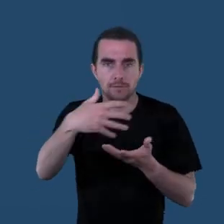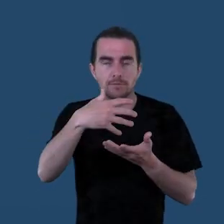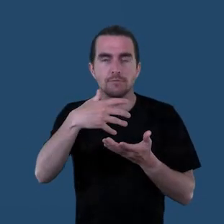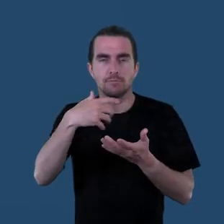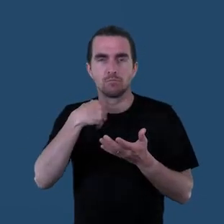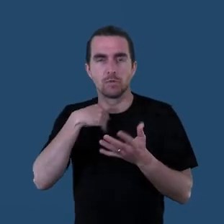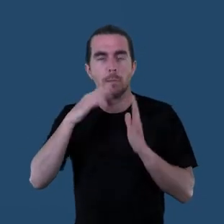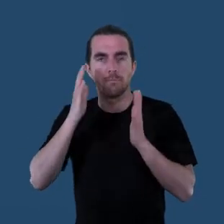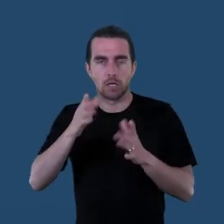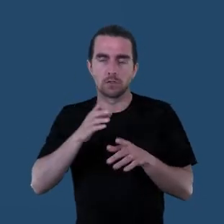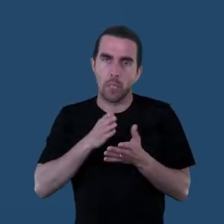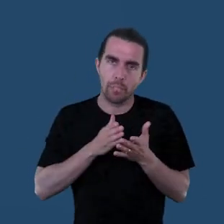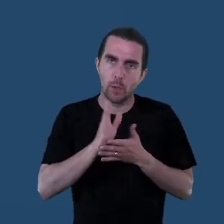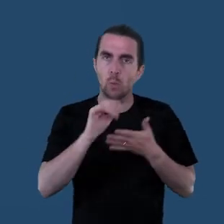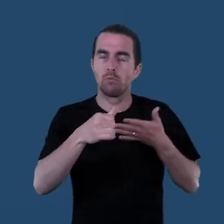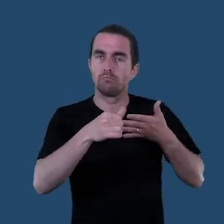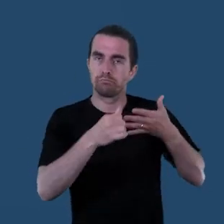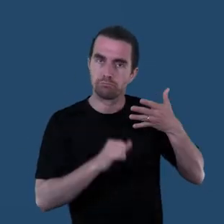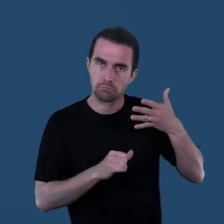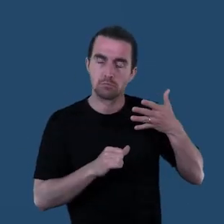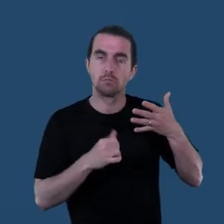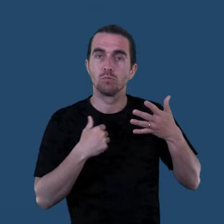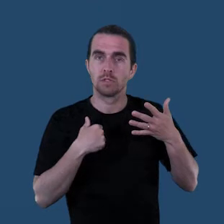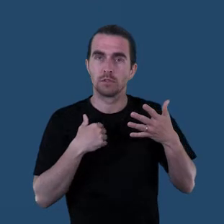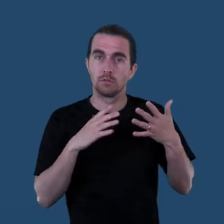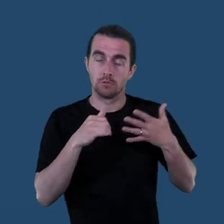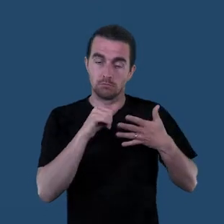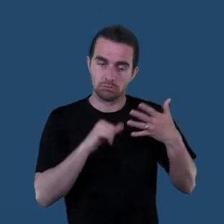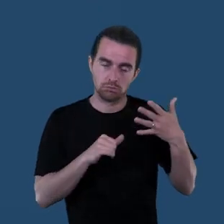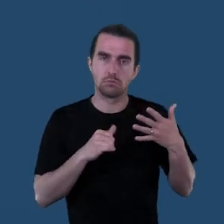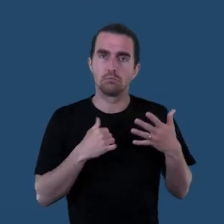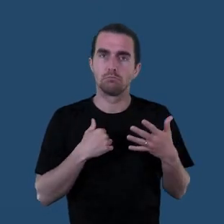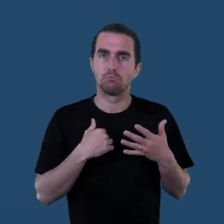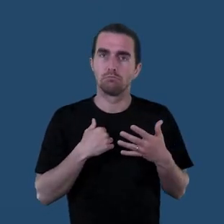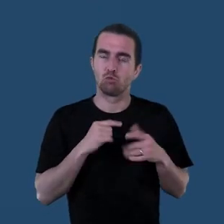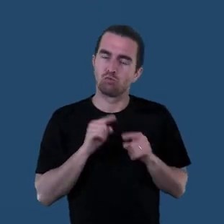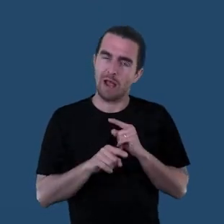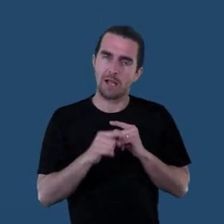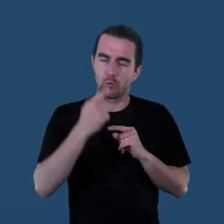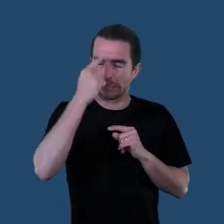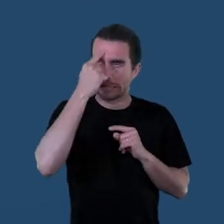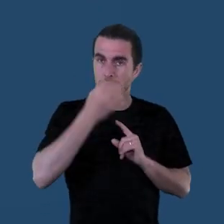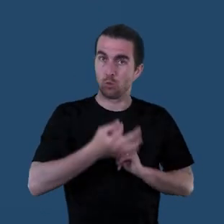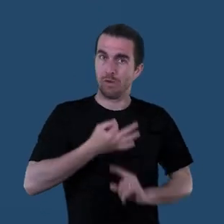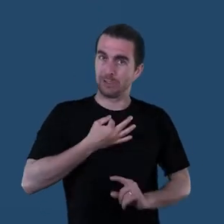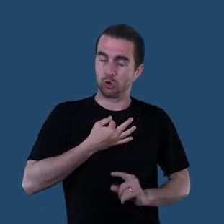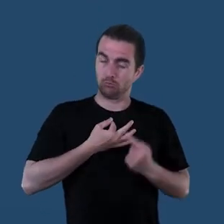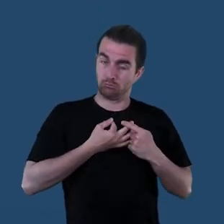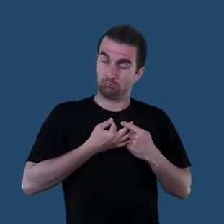We have to go through a set of criteria to almost justify what questions are we trying to answer?